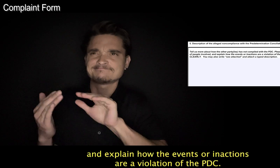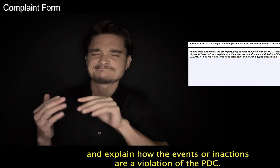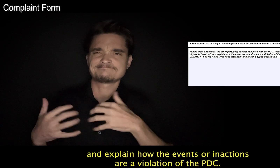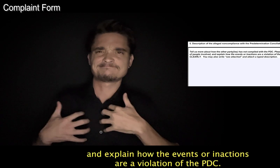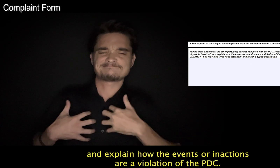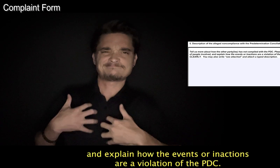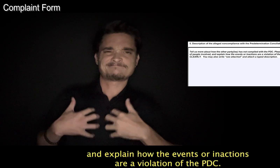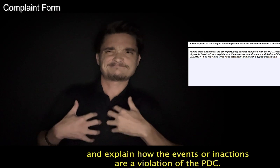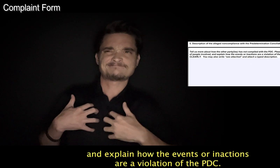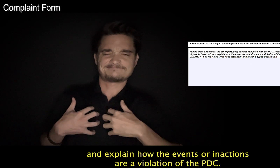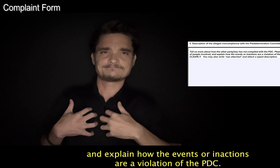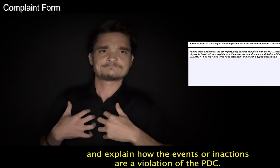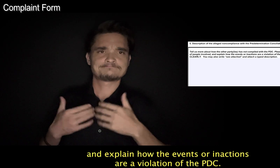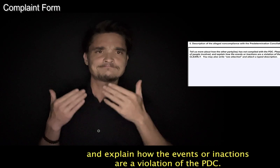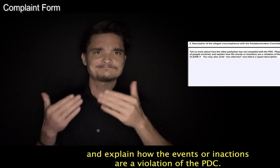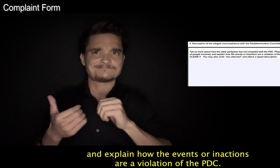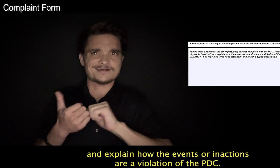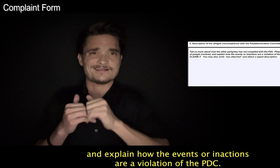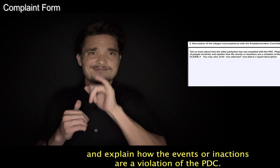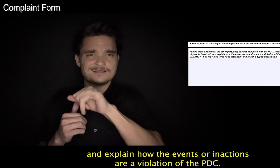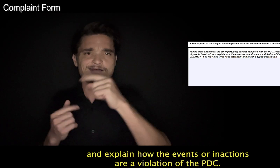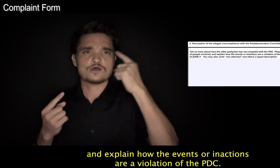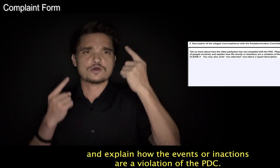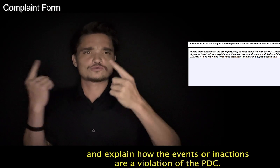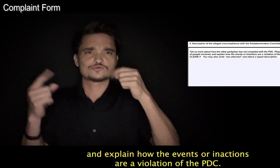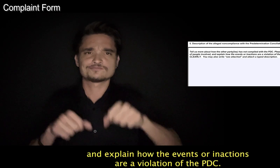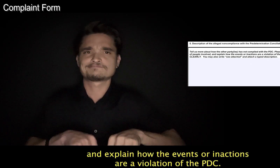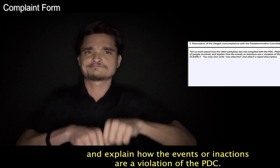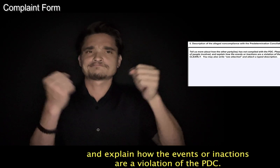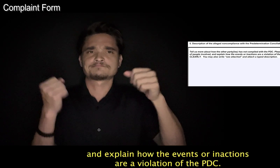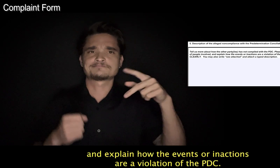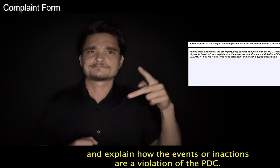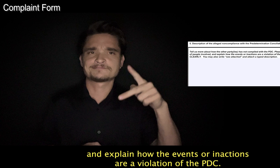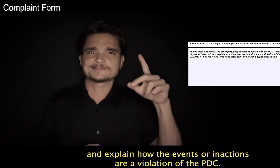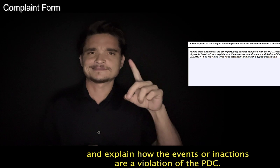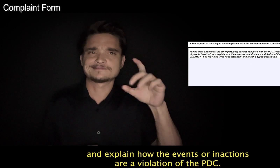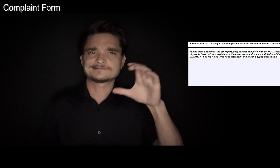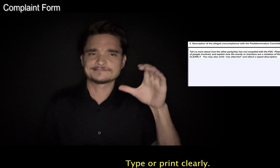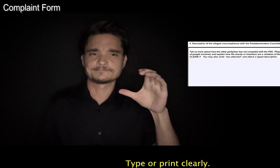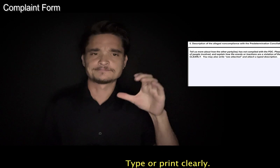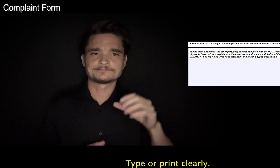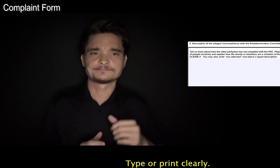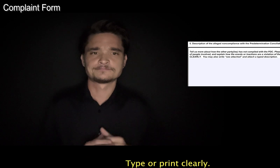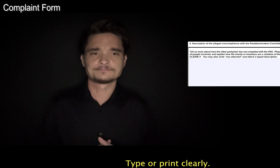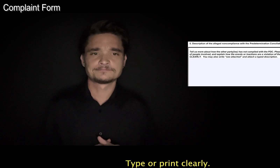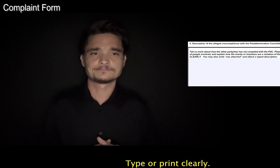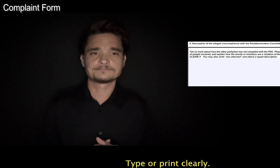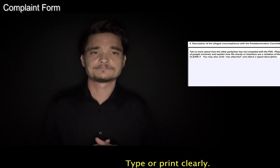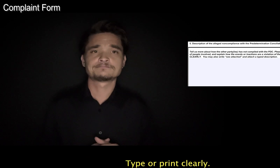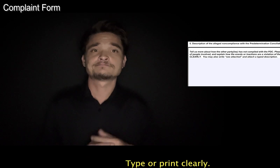and explain how the events or inactions are a violation of the PDC. Type or print clearly.